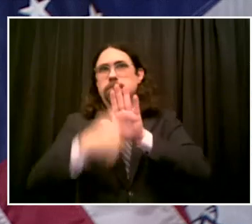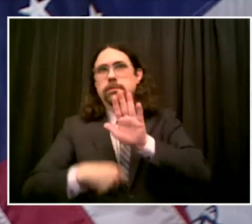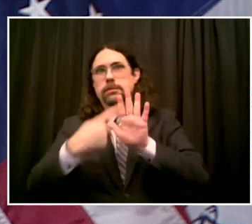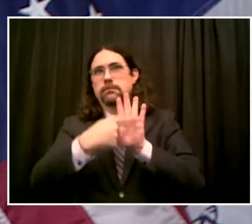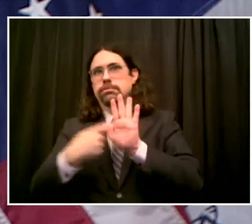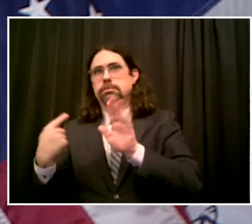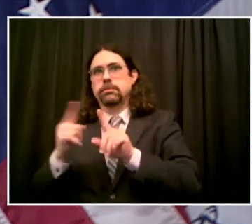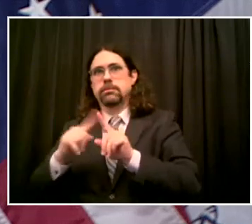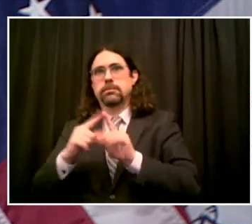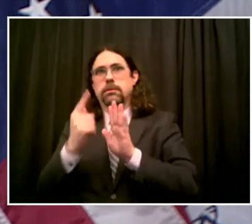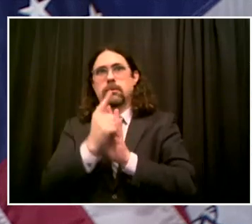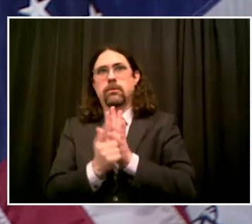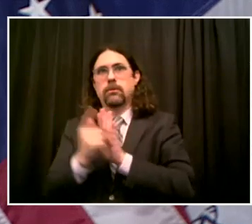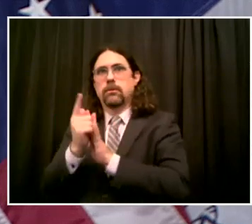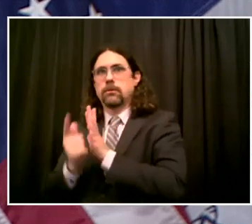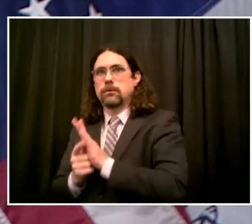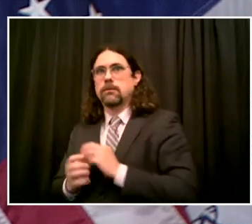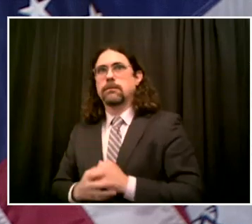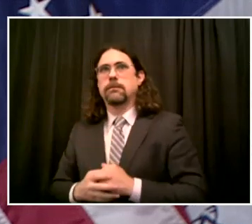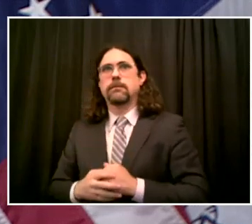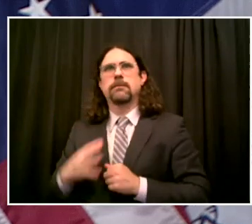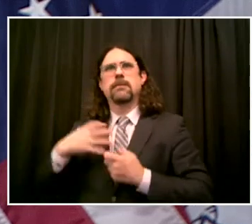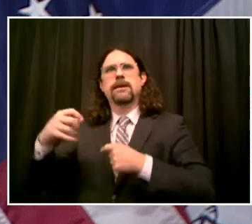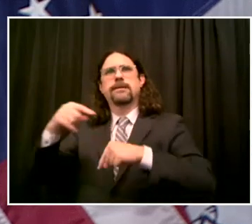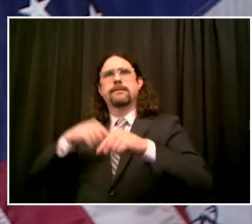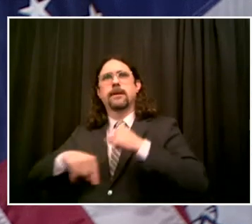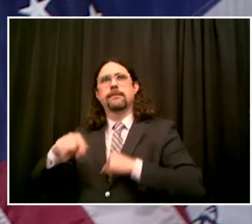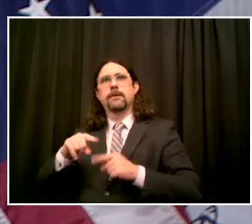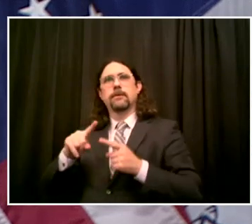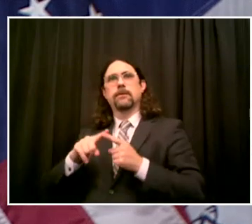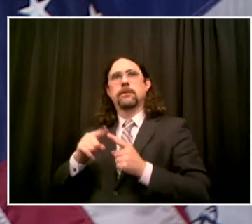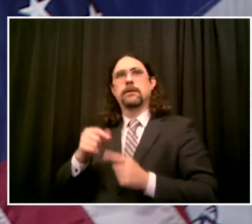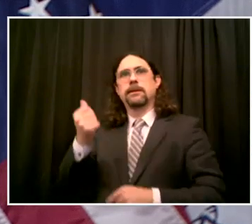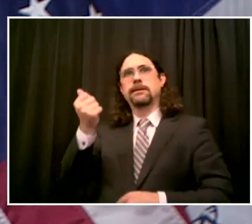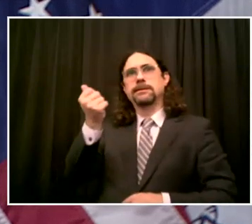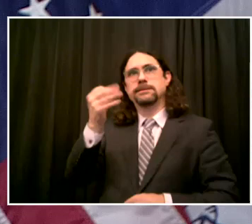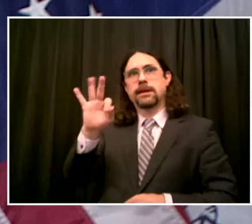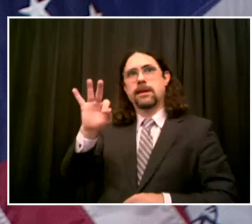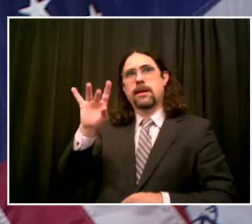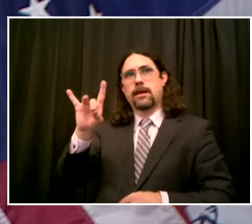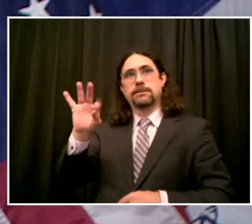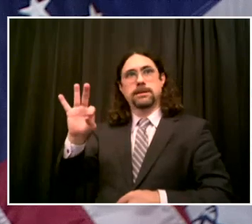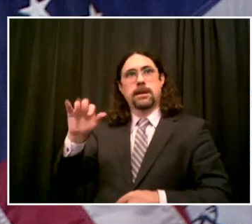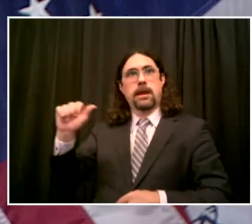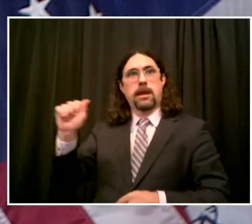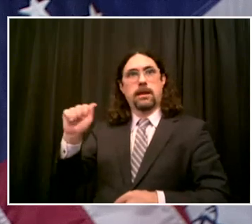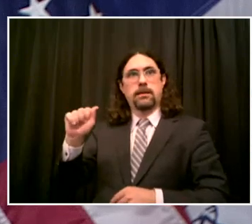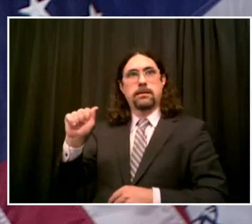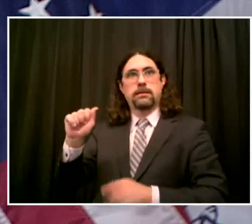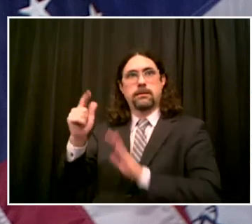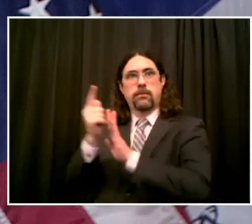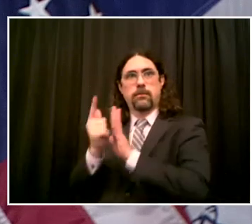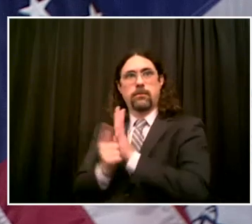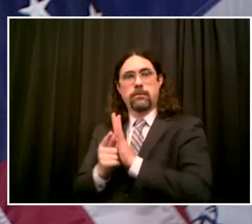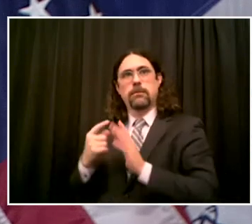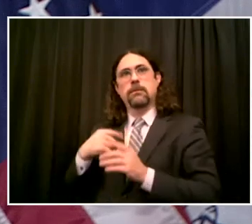YOU. NOW WE WILL START WITH INTRO-1898A. AND IT IS MY